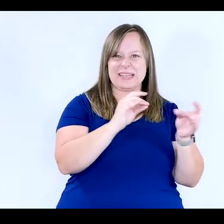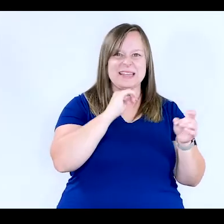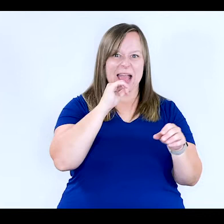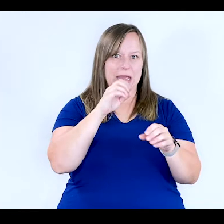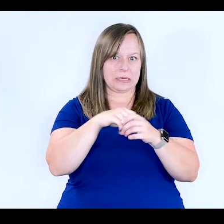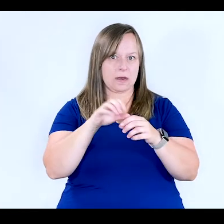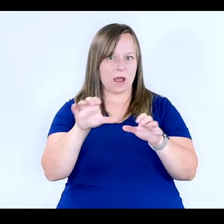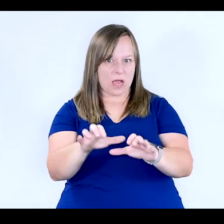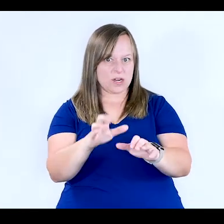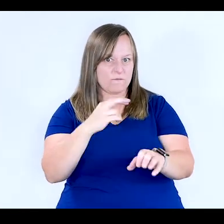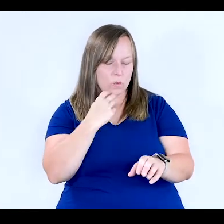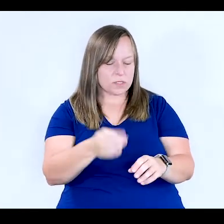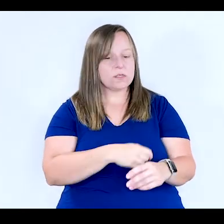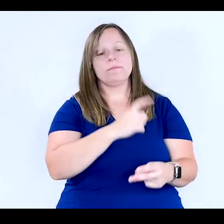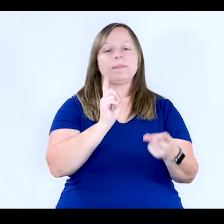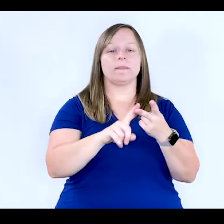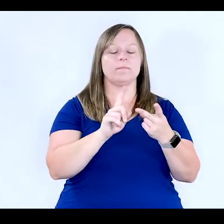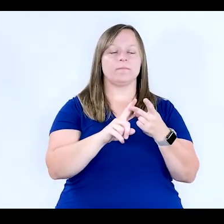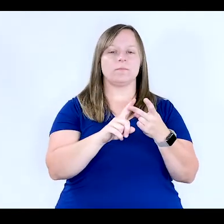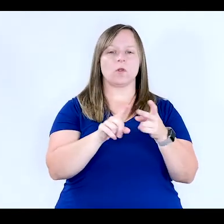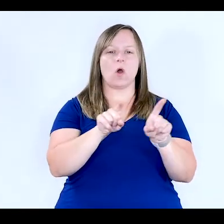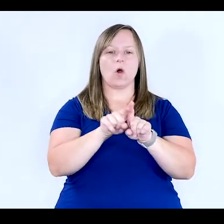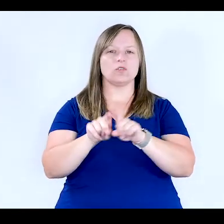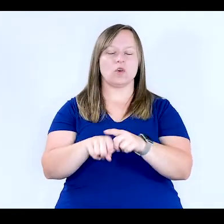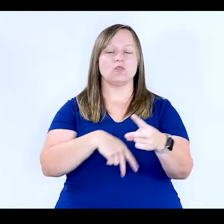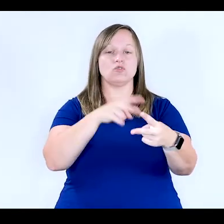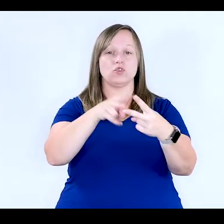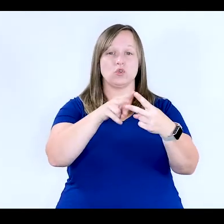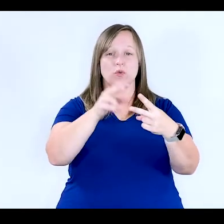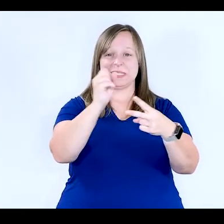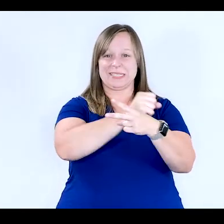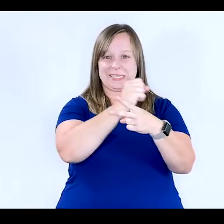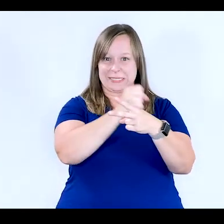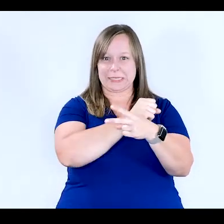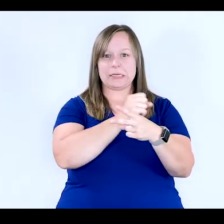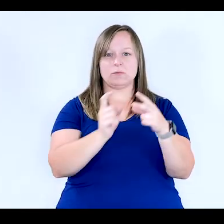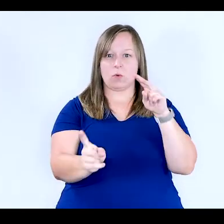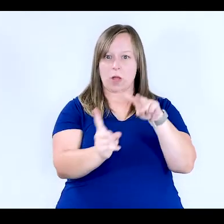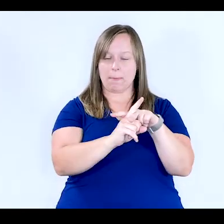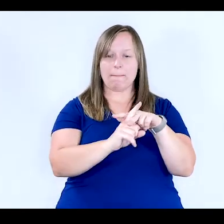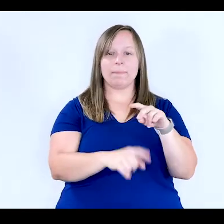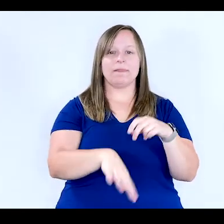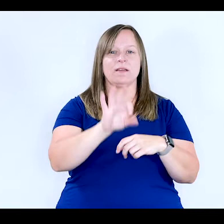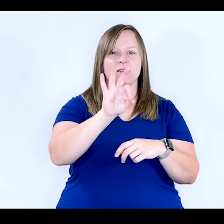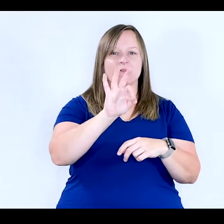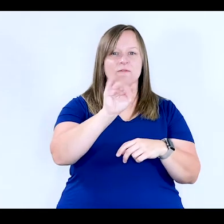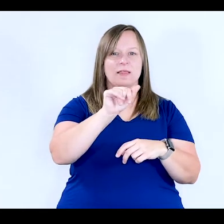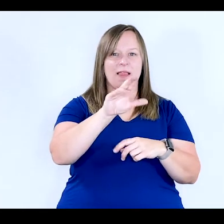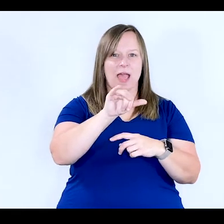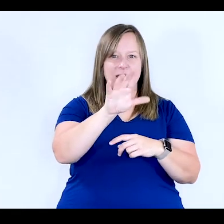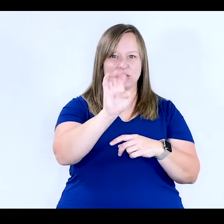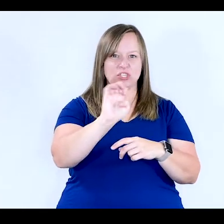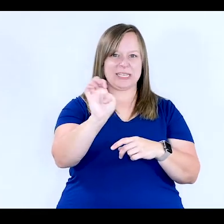active voice. And also two statistics also come up: the Flesch Reading Ease Score